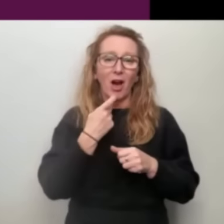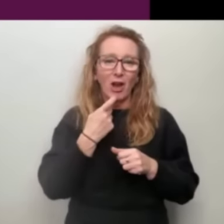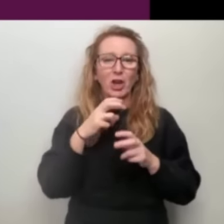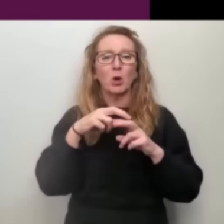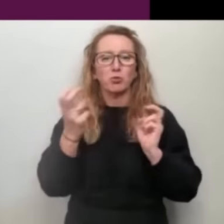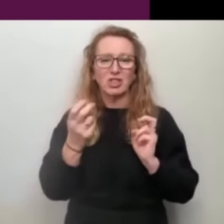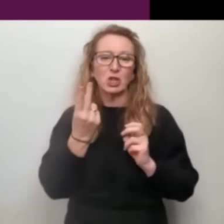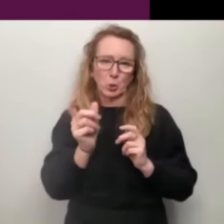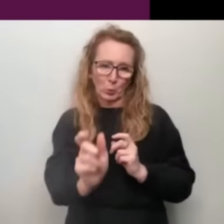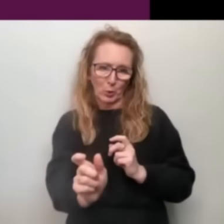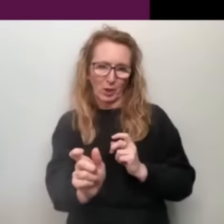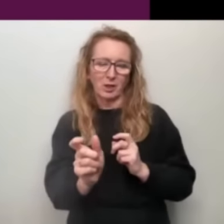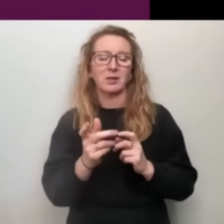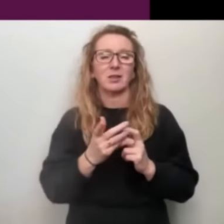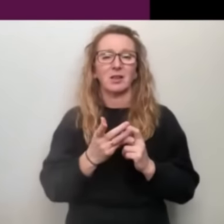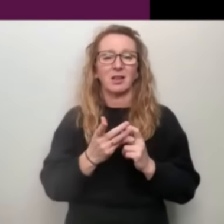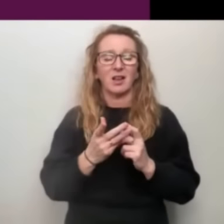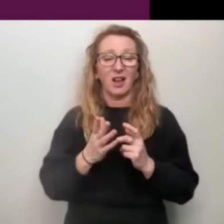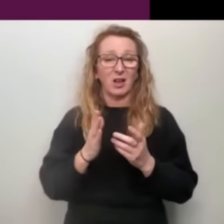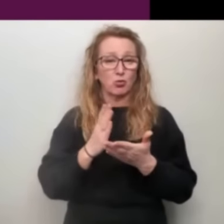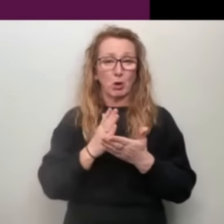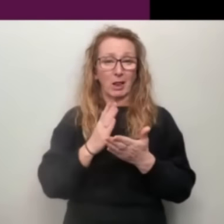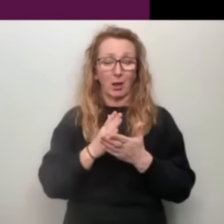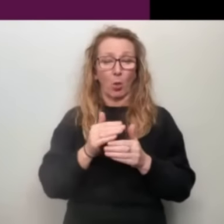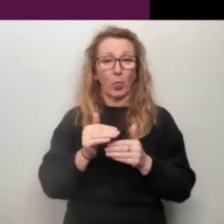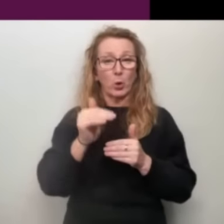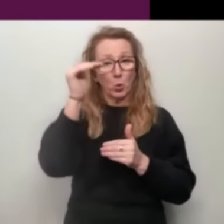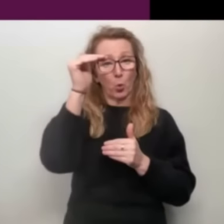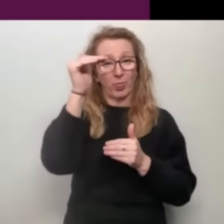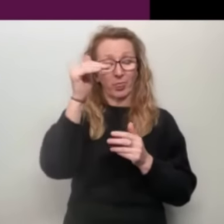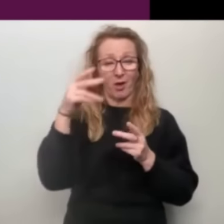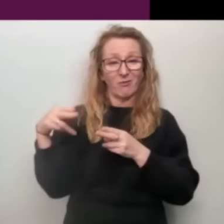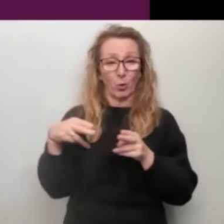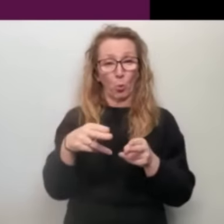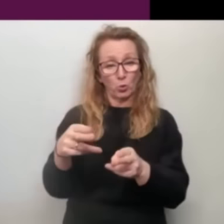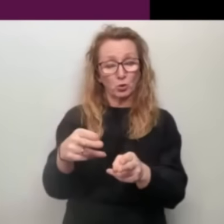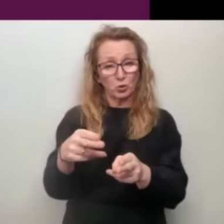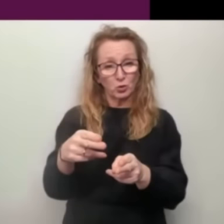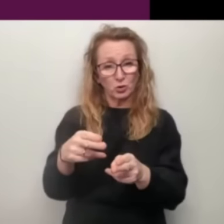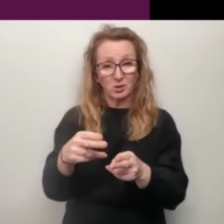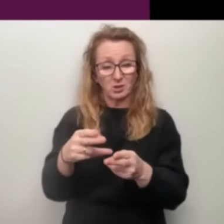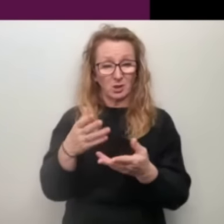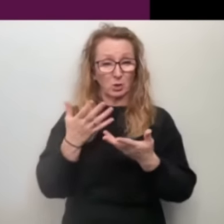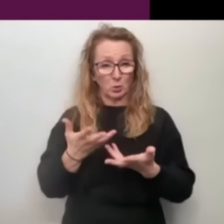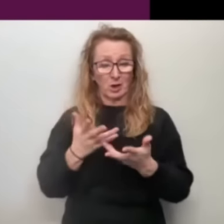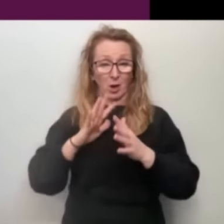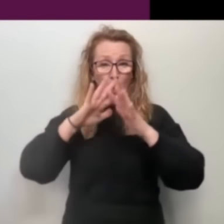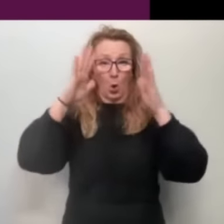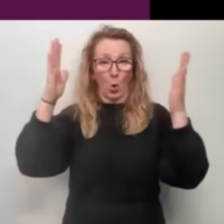and is predominantly on the northern side of the gorge. Today this whole area is cheek by jowl with a new town